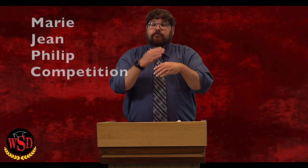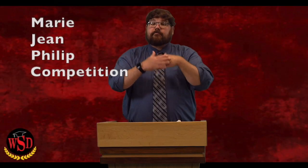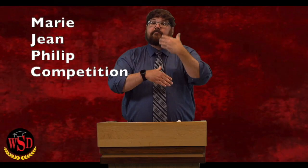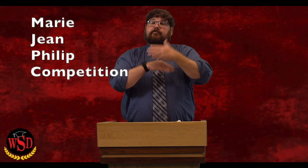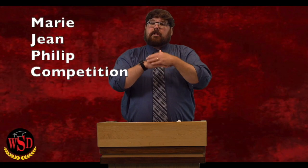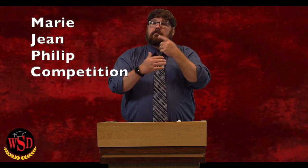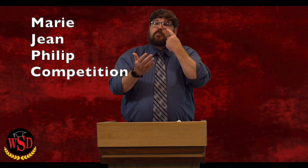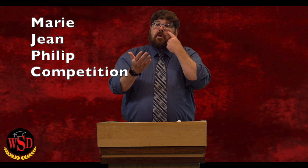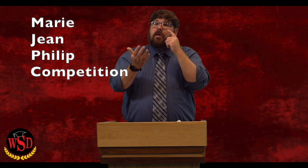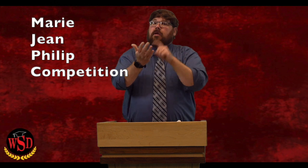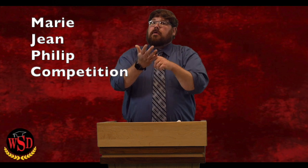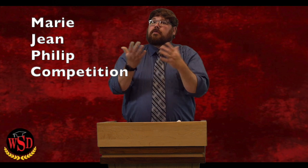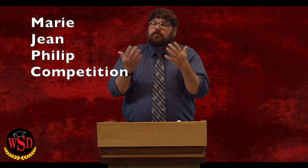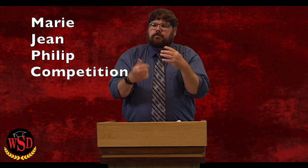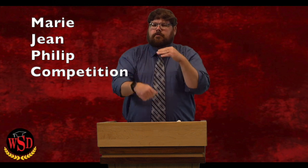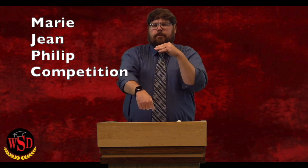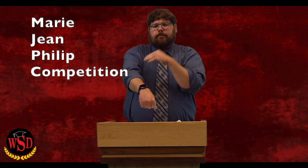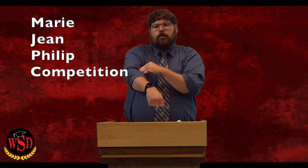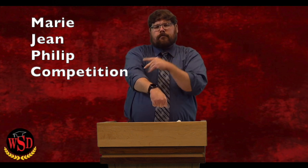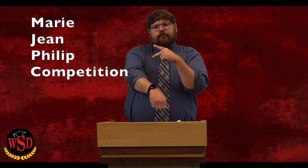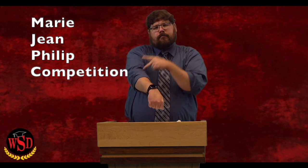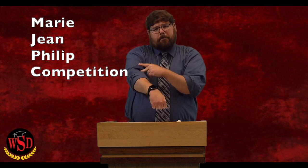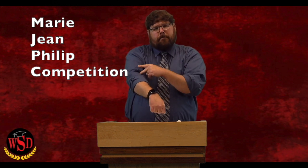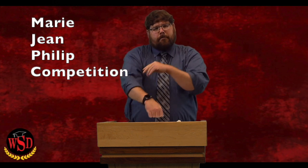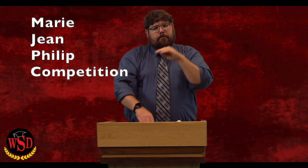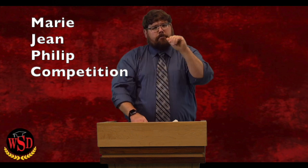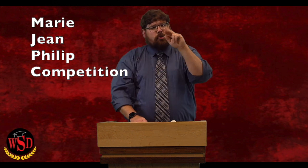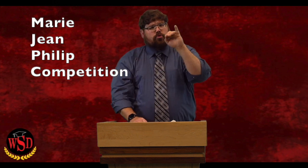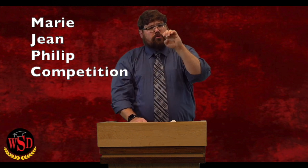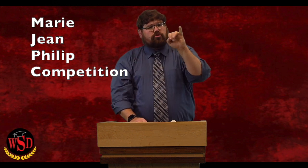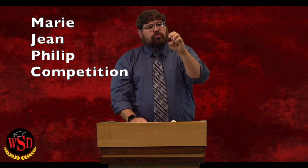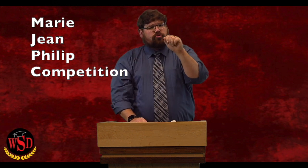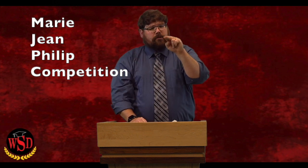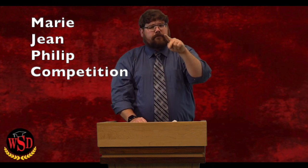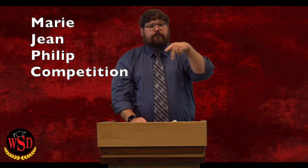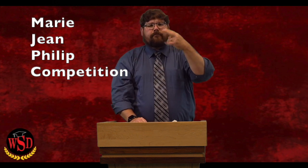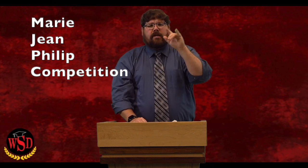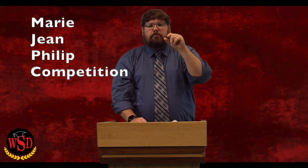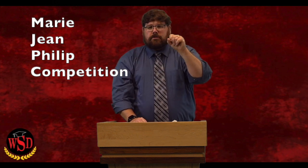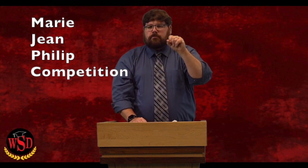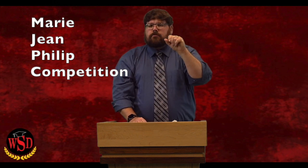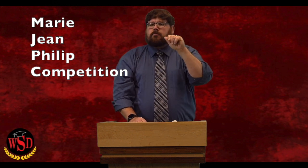Next we will recognize the Marie Jean Philip's Awards.